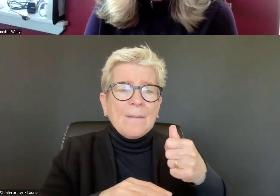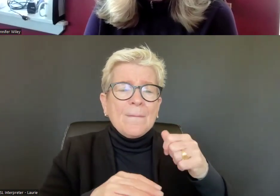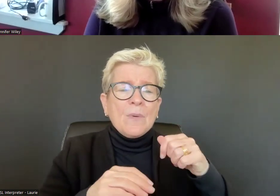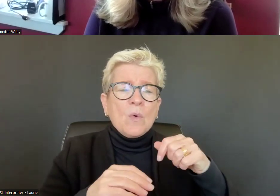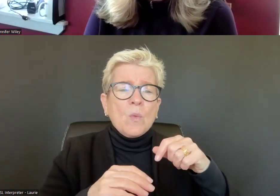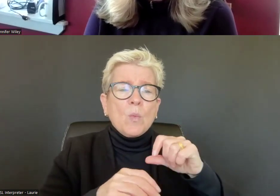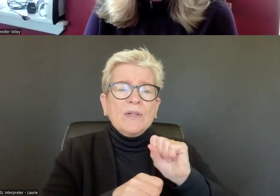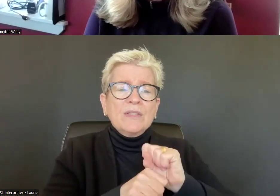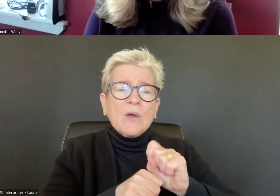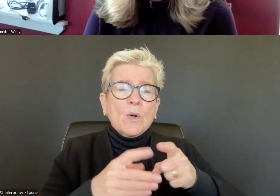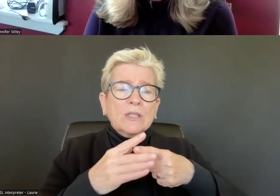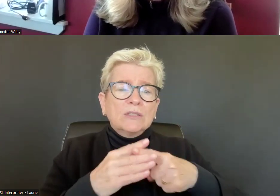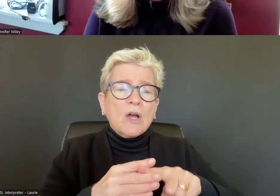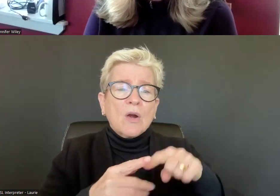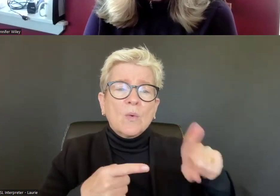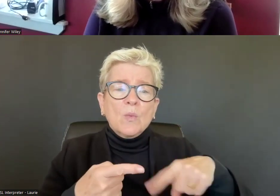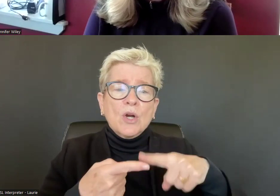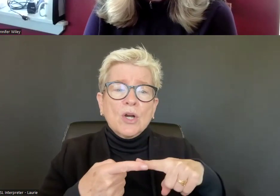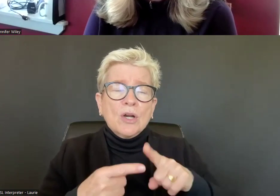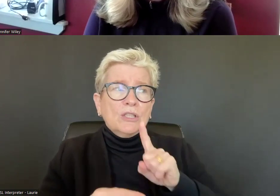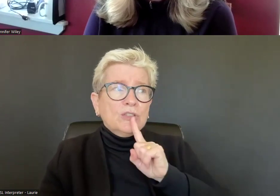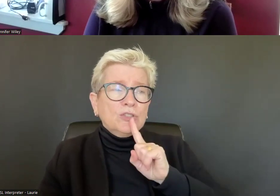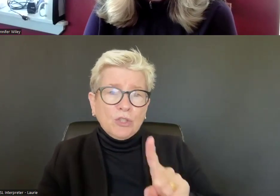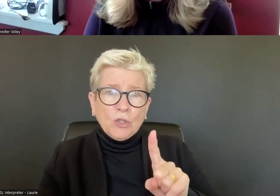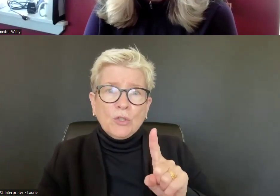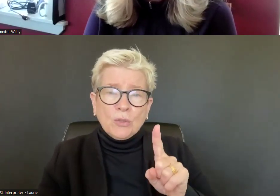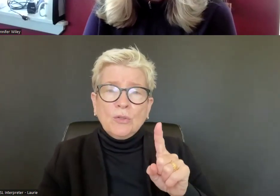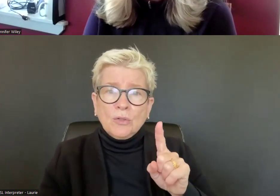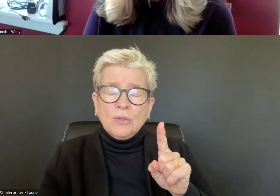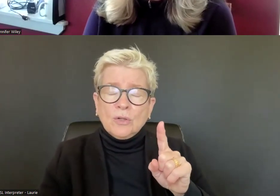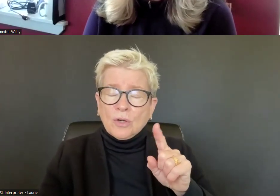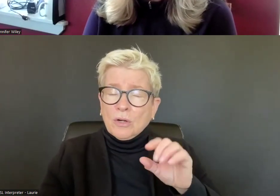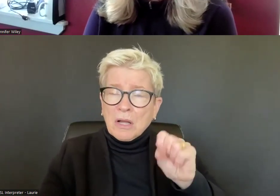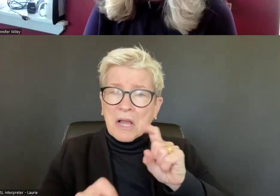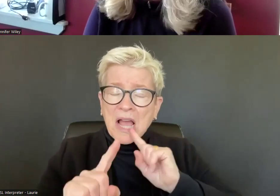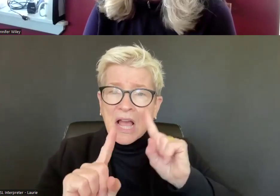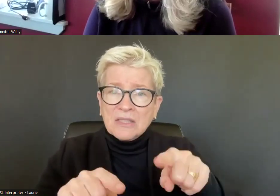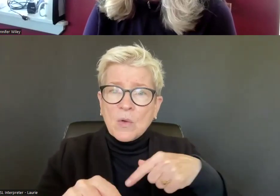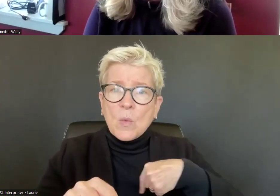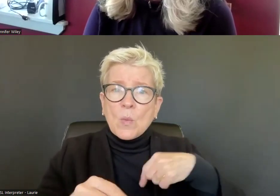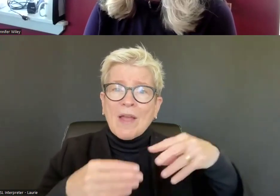What does that look like? Sure yeah, we do have a leadership team and I'll let Virginia